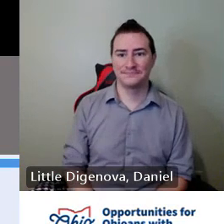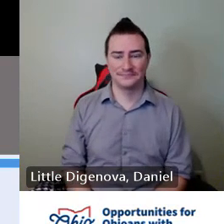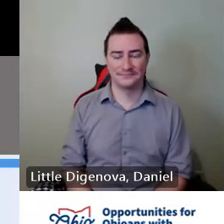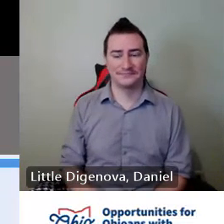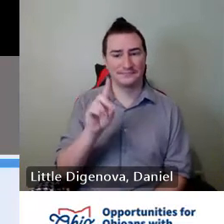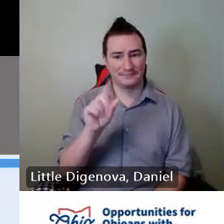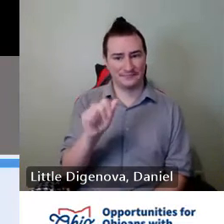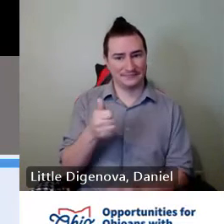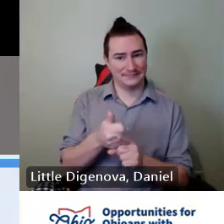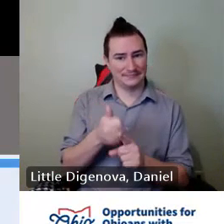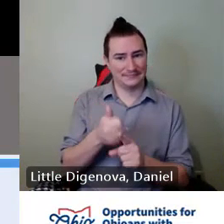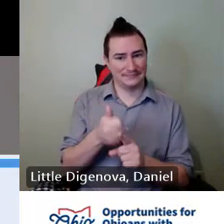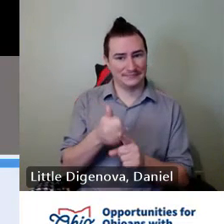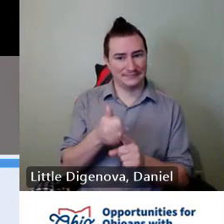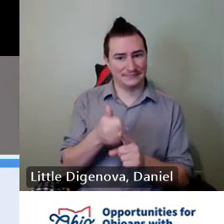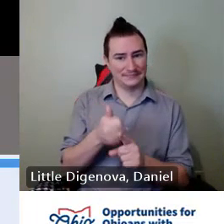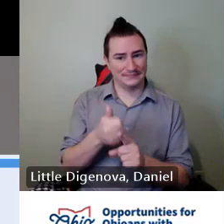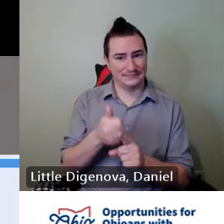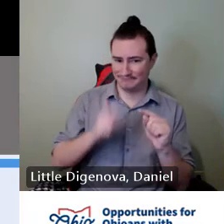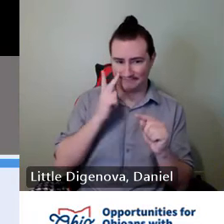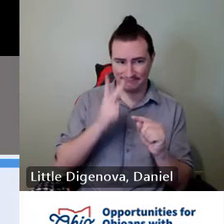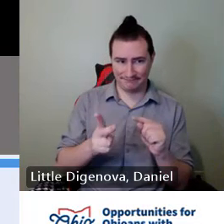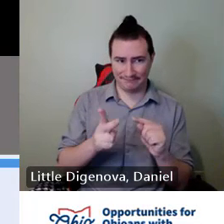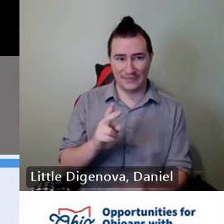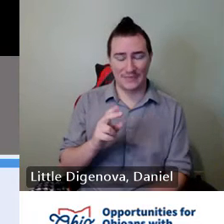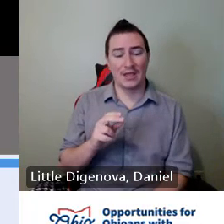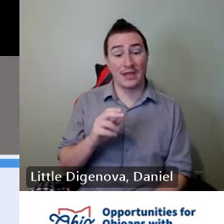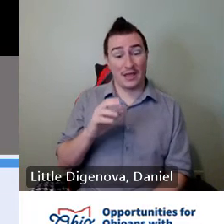and unknown unless an employee chooses to disclose.